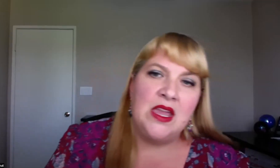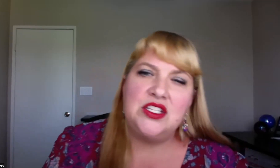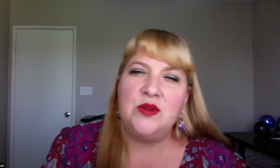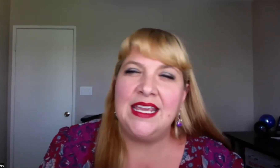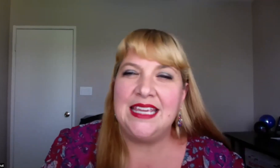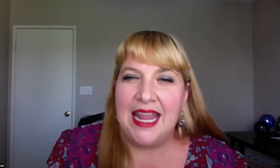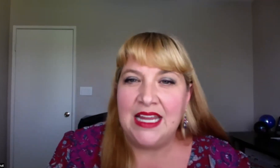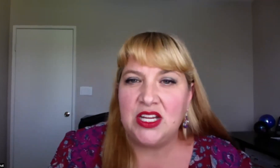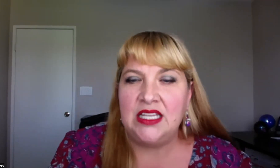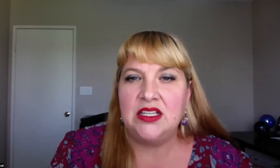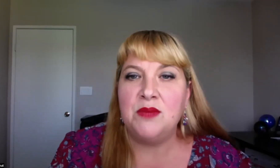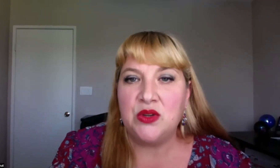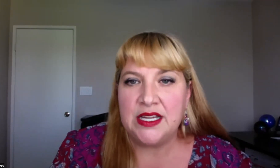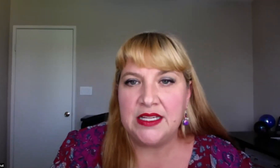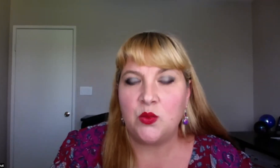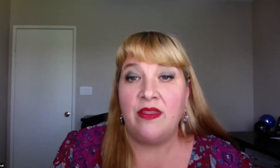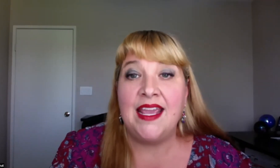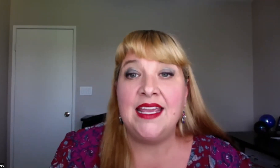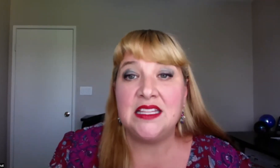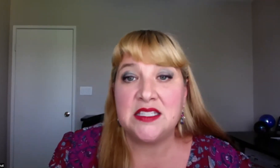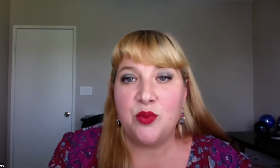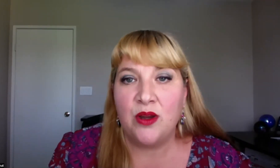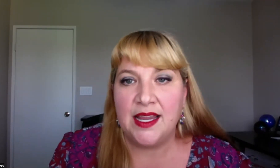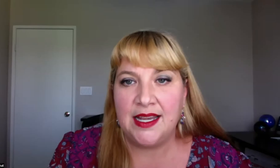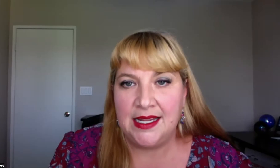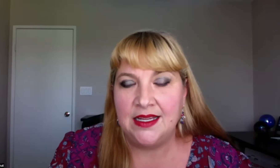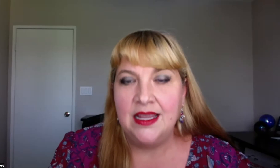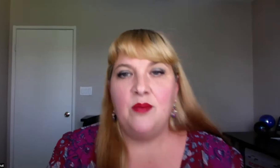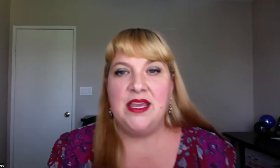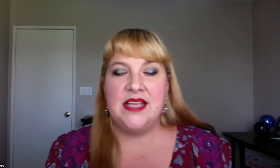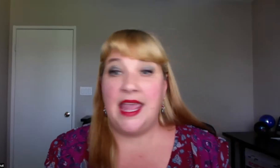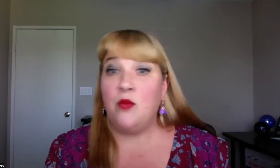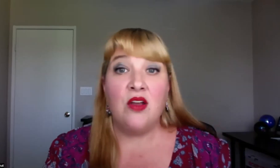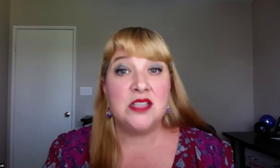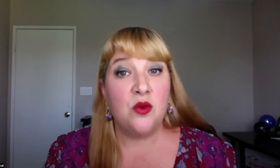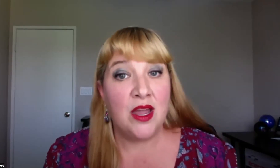Renee Marshall: To engage in communities where they can get the support they need because and we also want